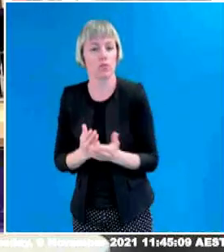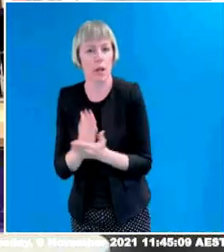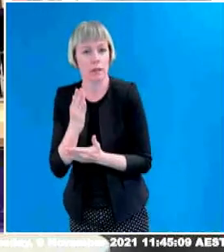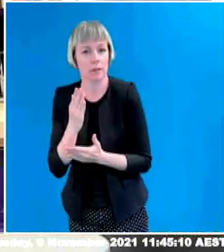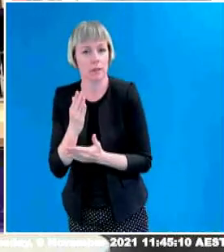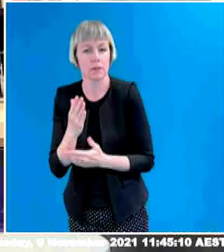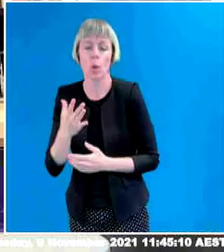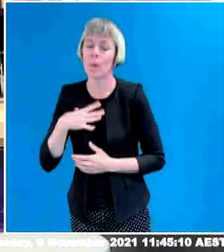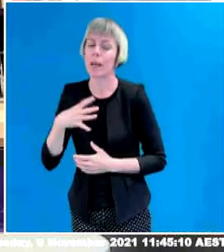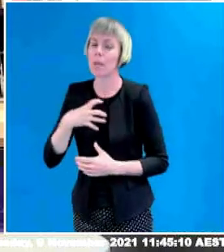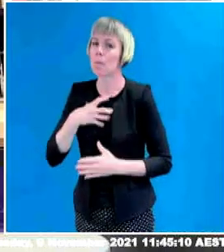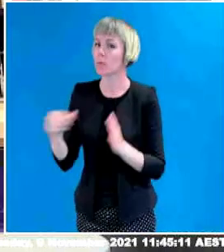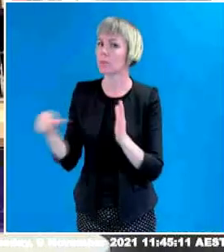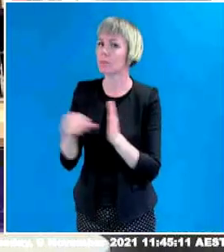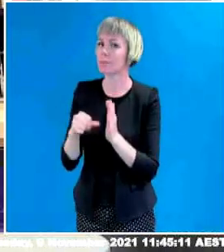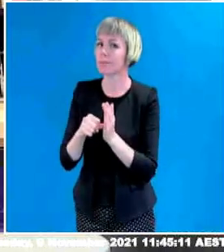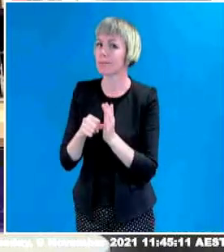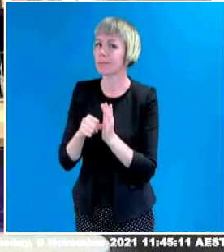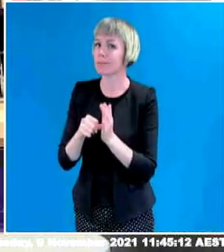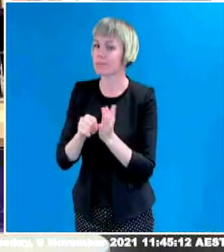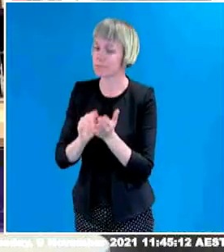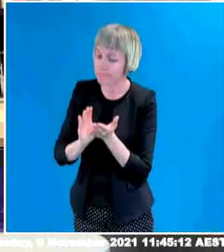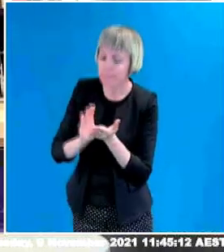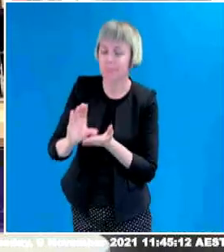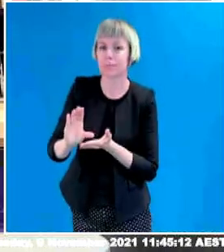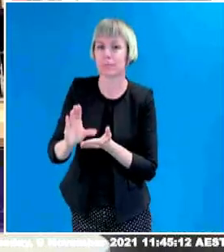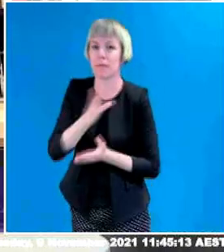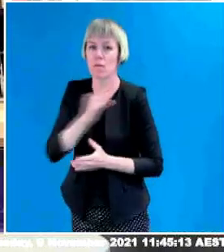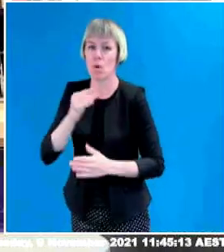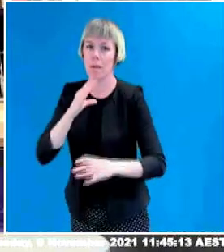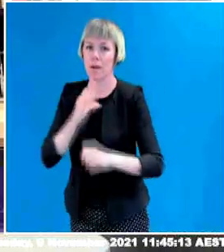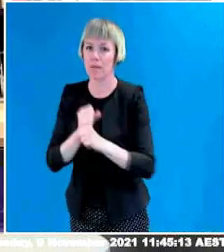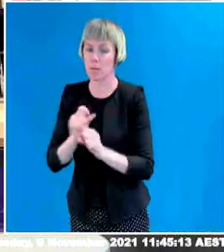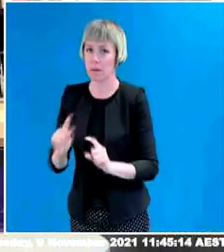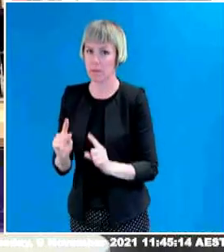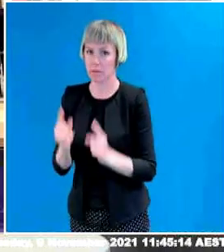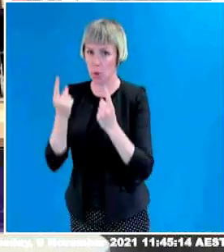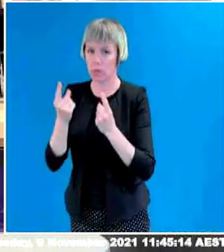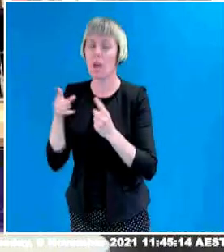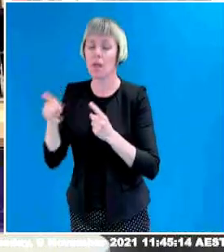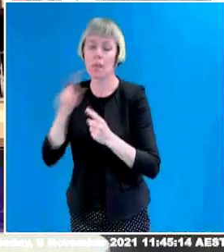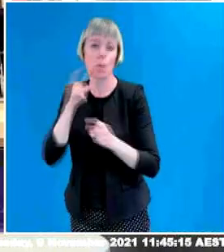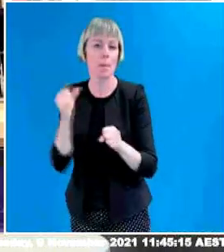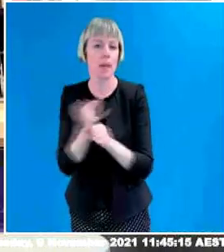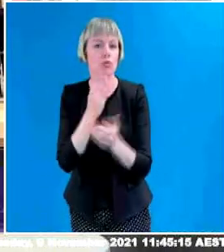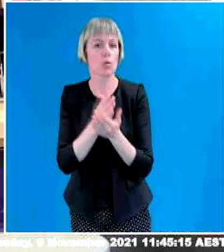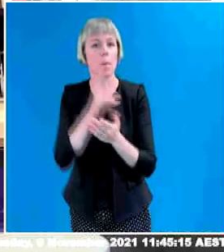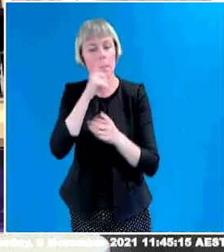and integrate it, then let's resource those laws so there is the ability to ensure compliance with those laws.